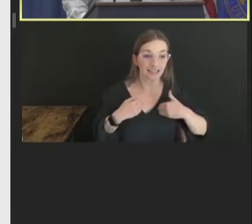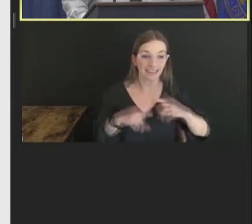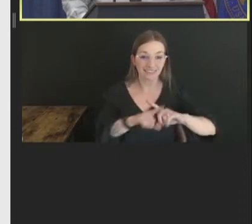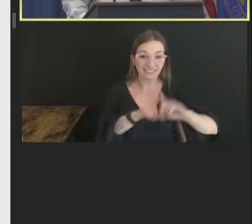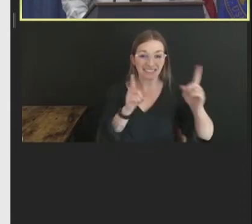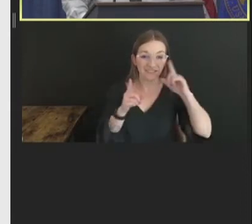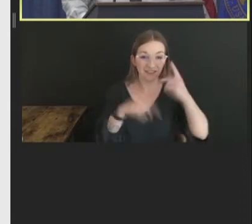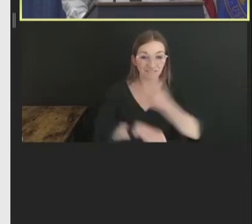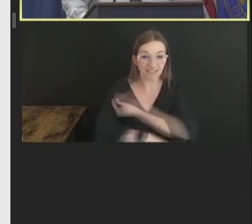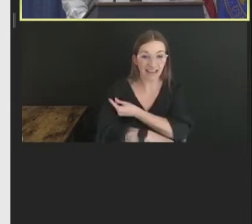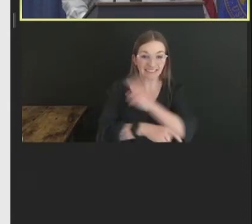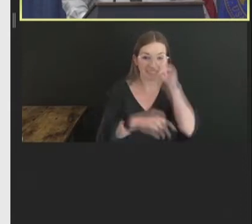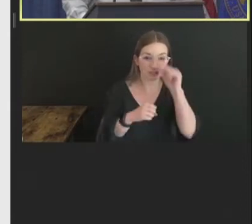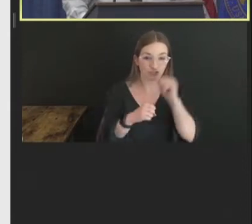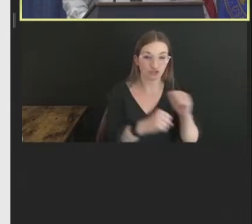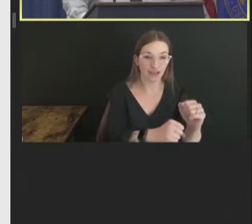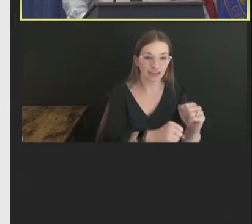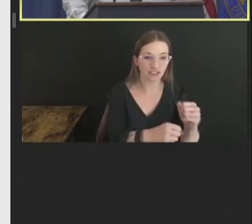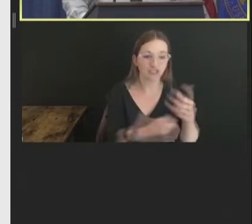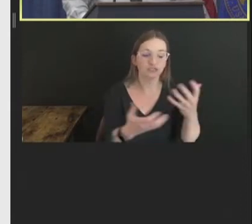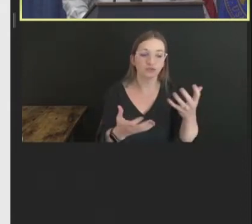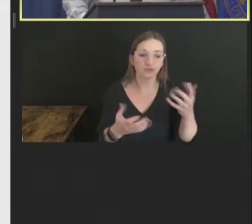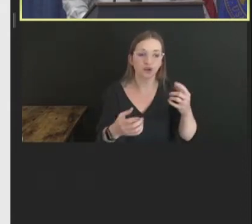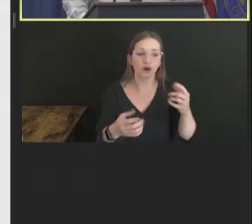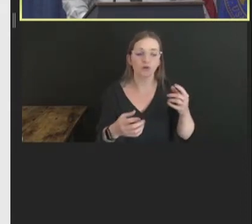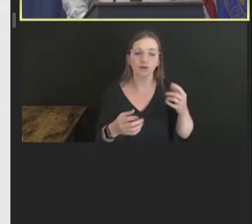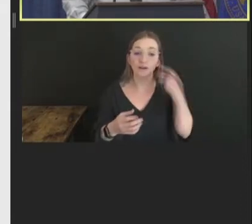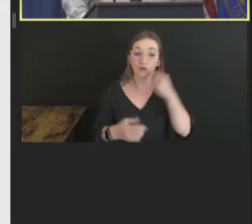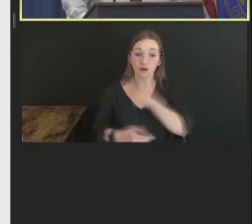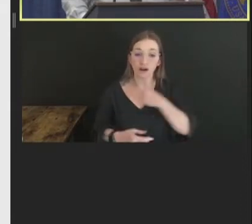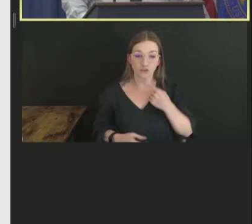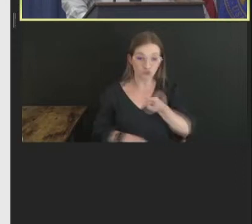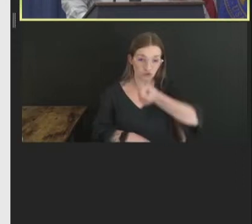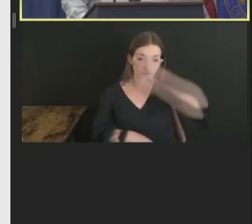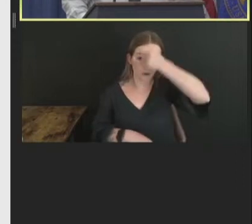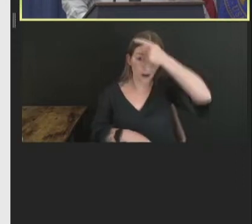population immunity is becoming much, much more difficult. But again, it's critical to understand